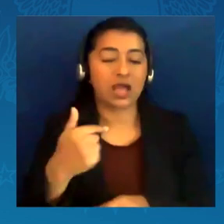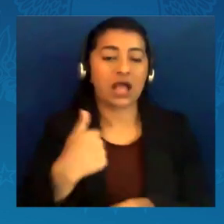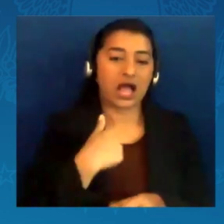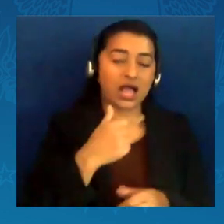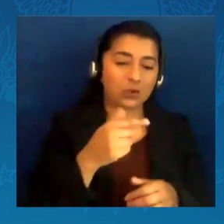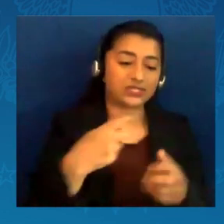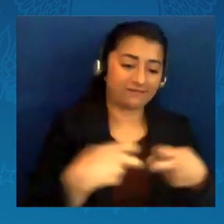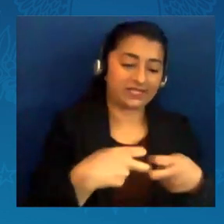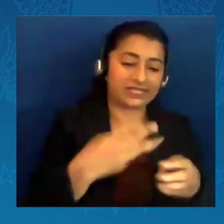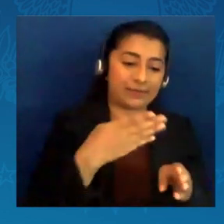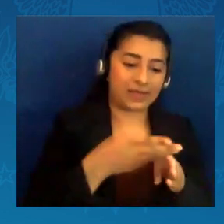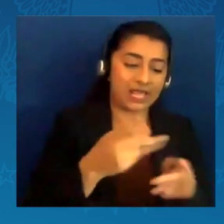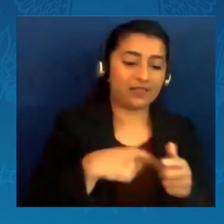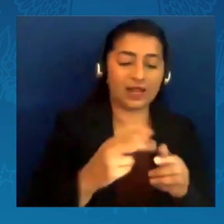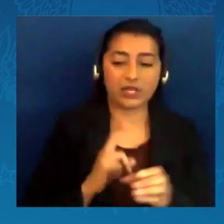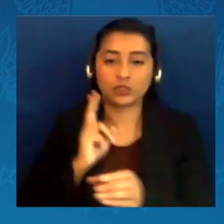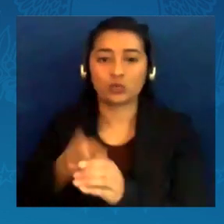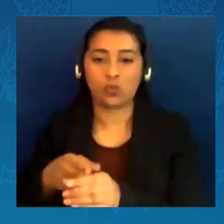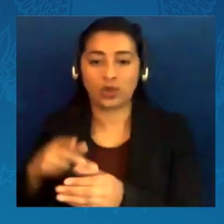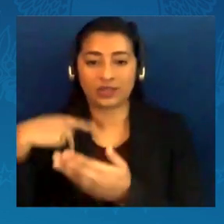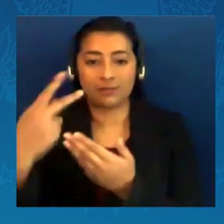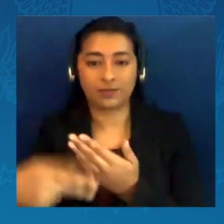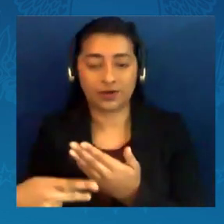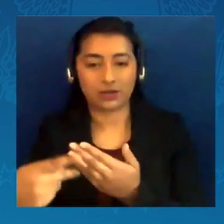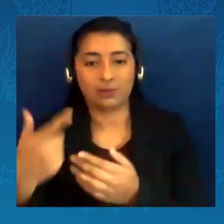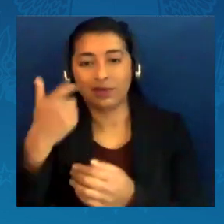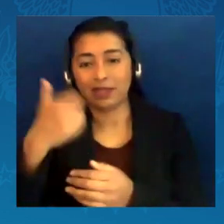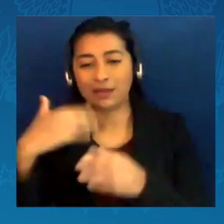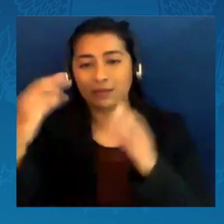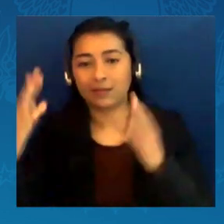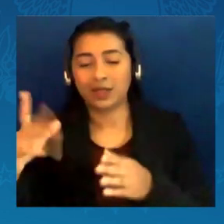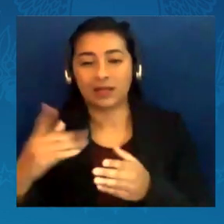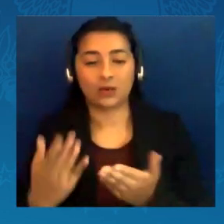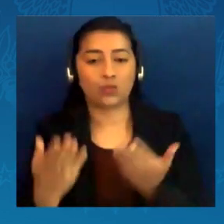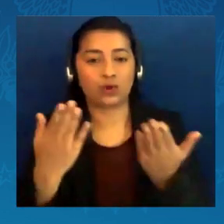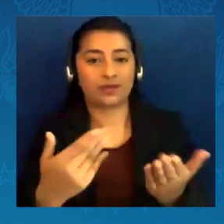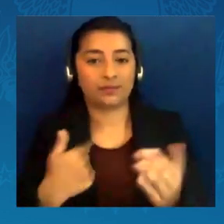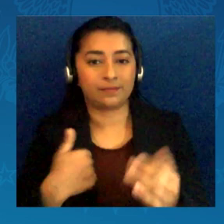for a recommendation of my professor. Because of that, I was able to get an offer to internship